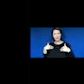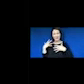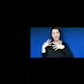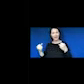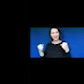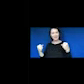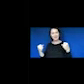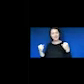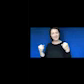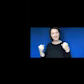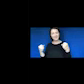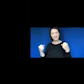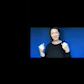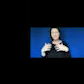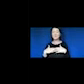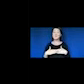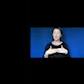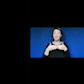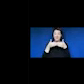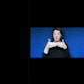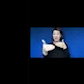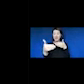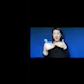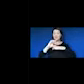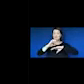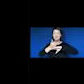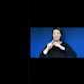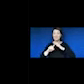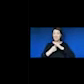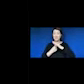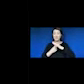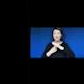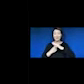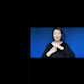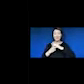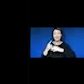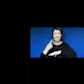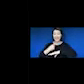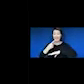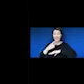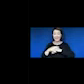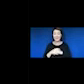From that point, we were able to confirm a start date, and the client was able to then